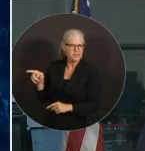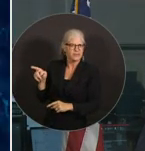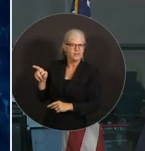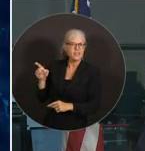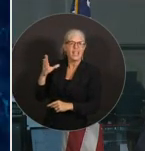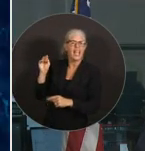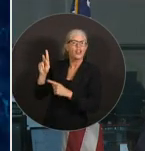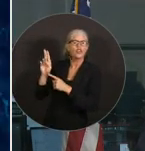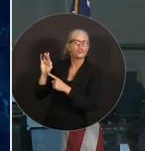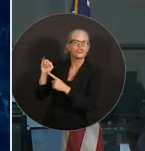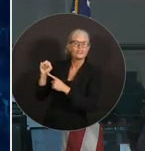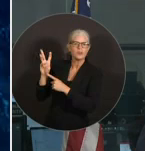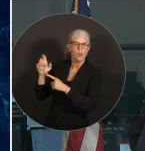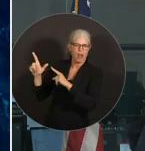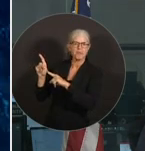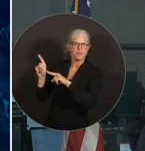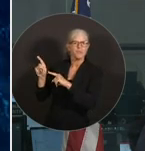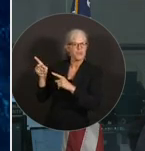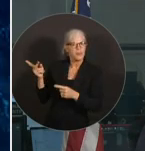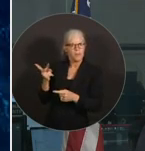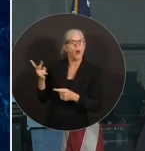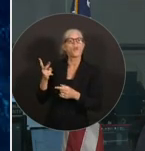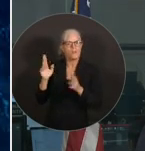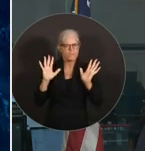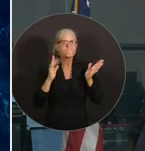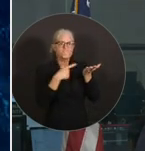THAT I THINK ADMINISTRATOR QUIZ CHRIS WELLS BEEN VERY